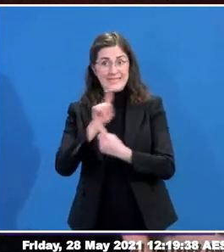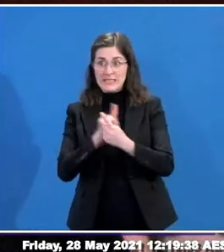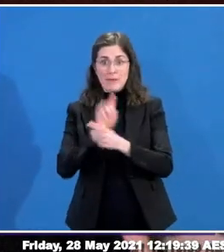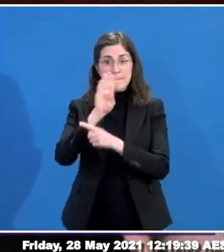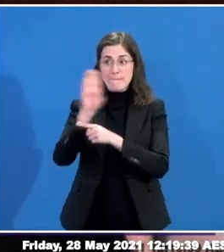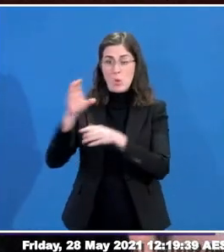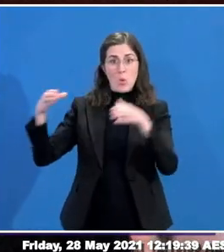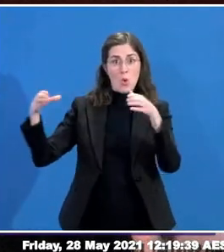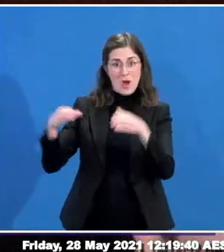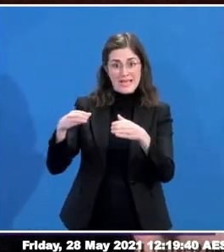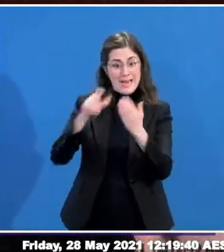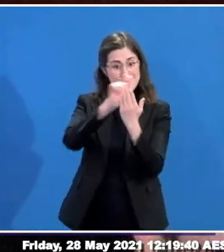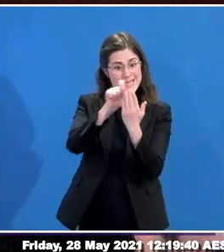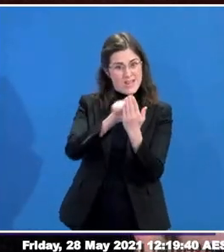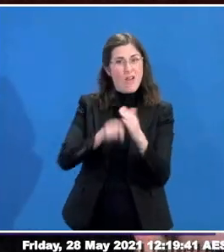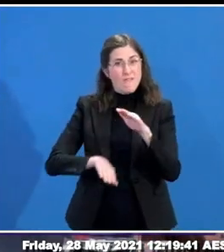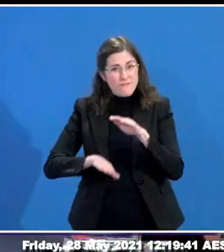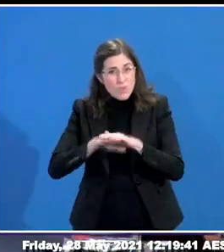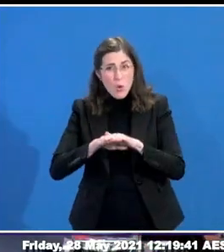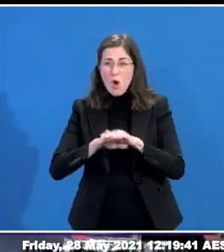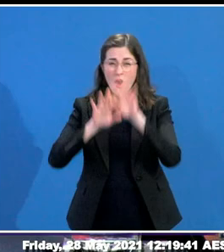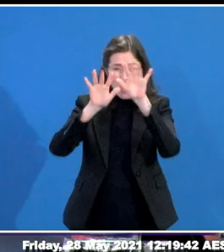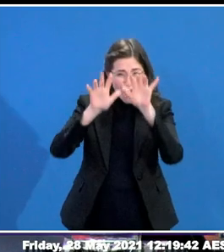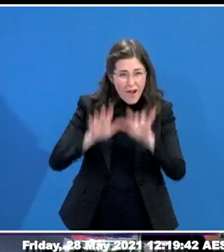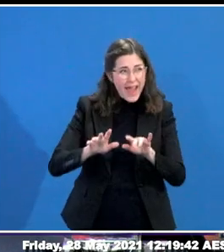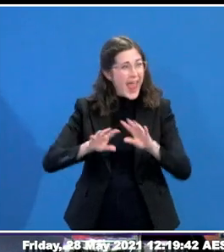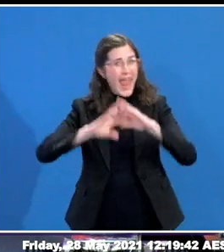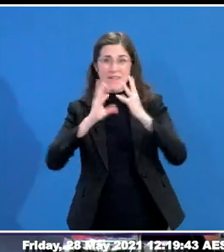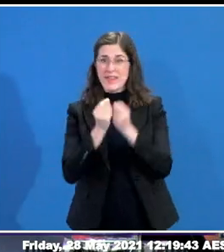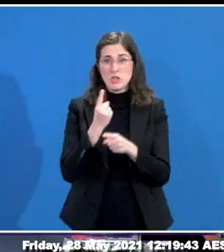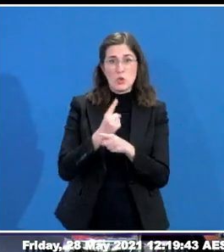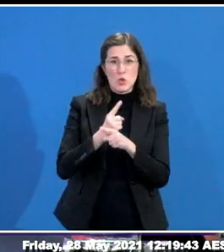transcript of what might have been discussed at that meeting? Yes, our minutes are not like a transcript.